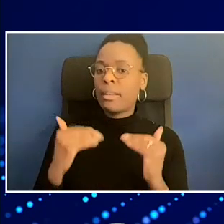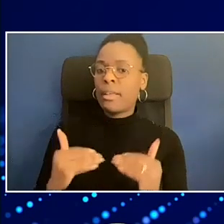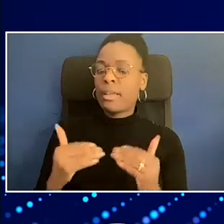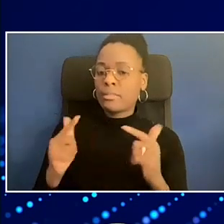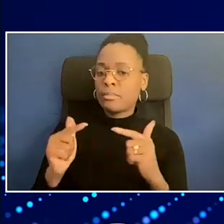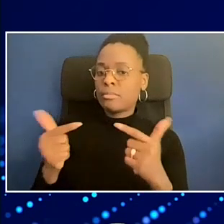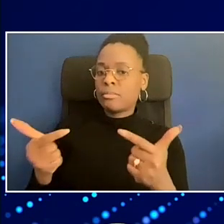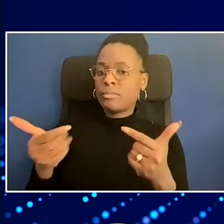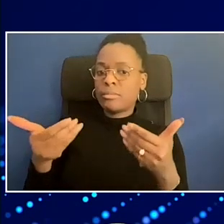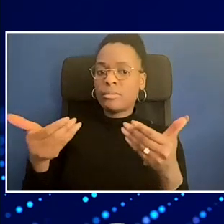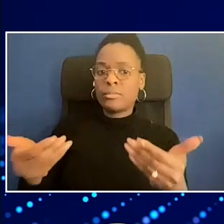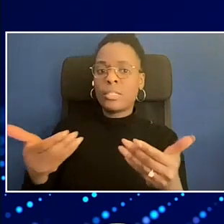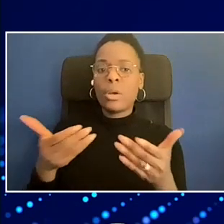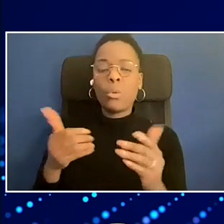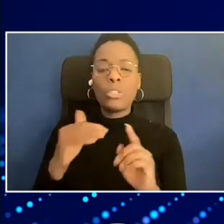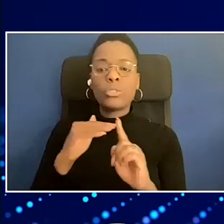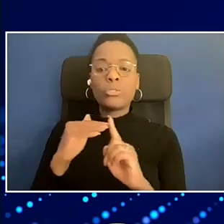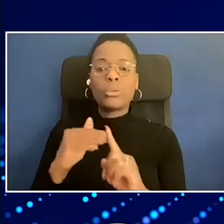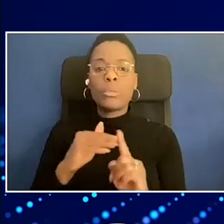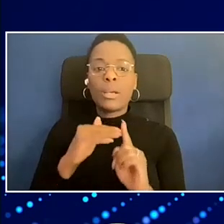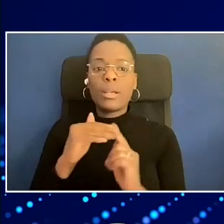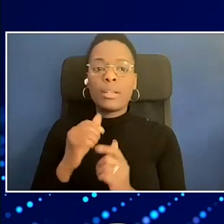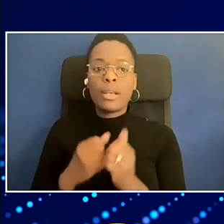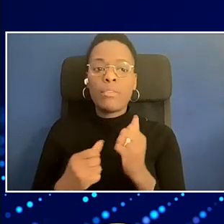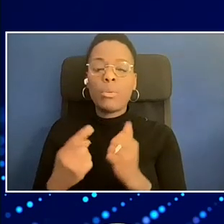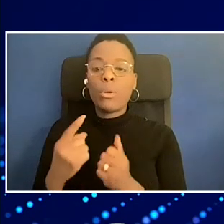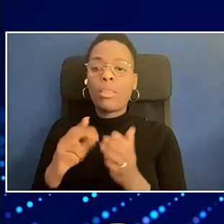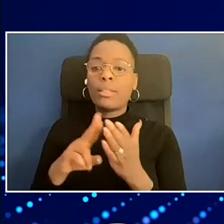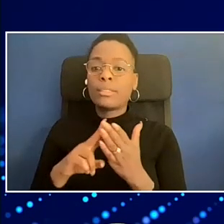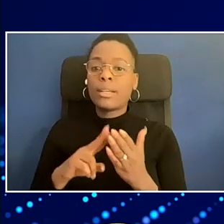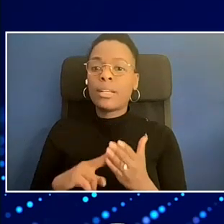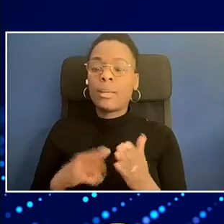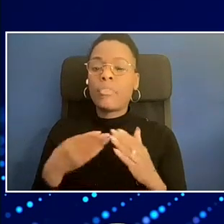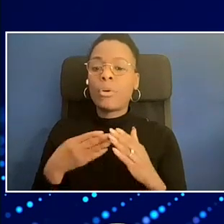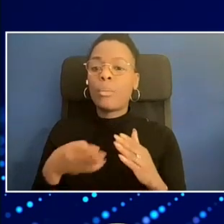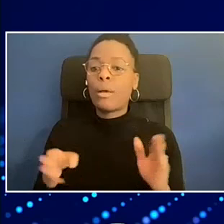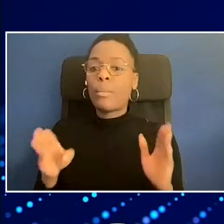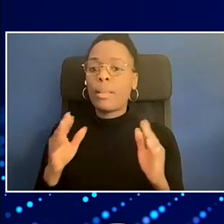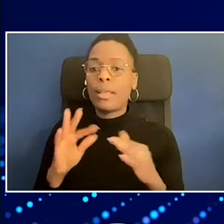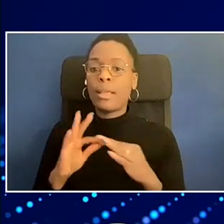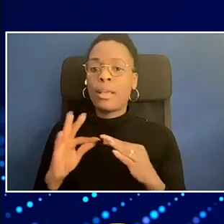briefly remind the folks that have signed up for public comment to please start logging on so we can transition to that